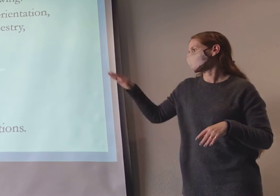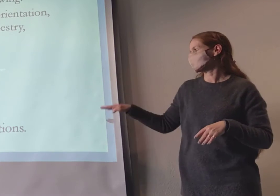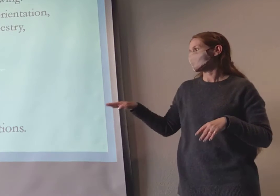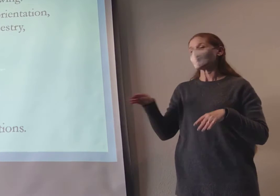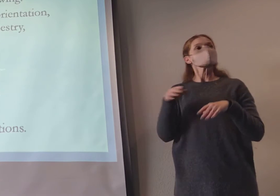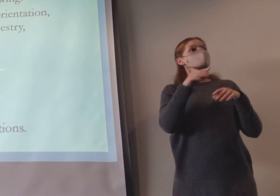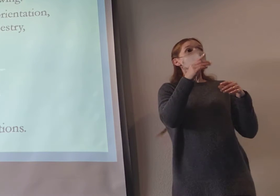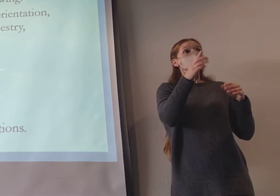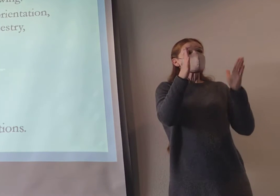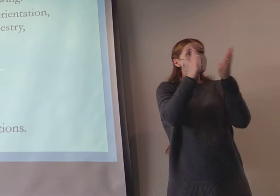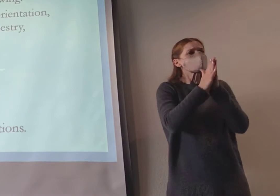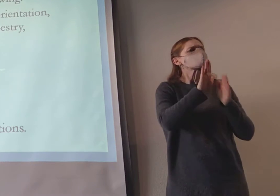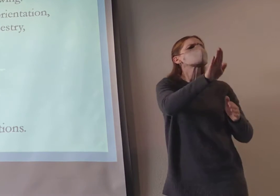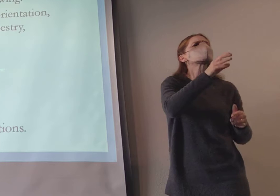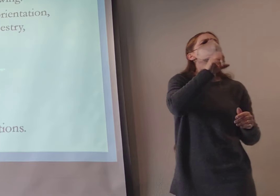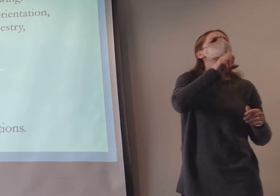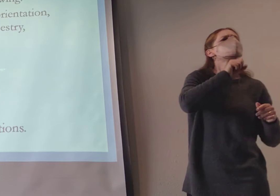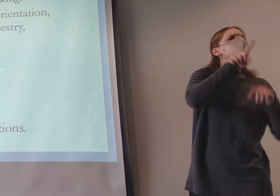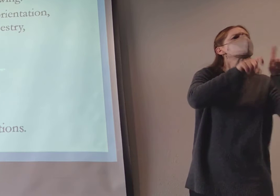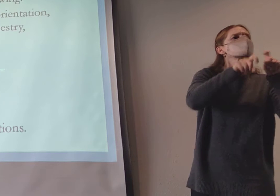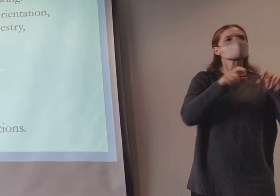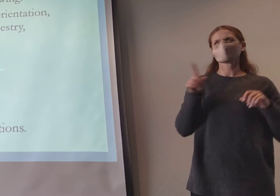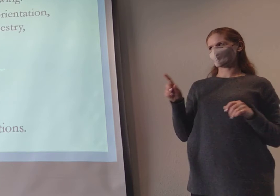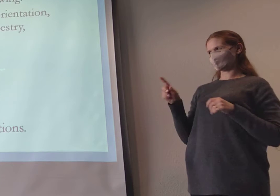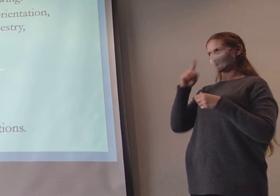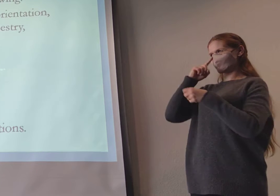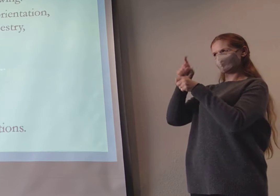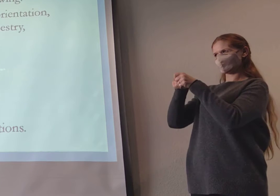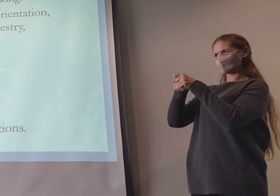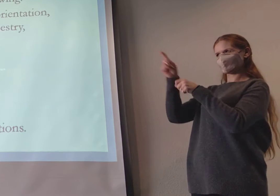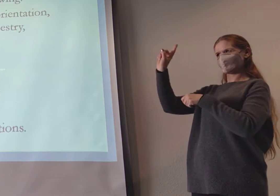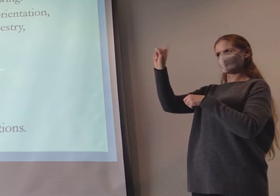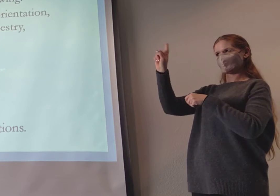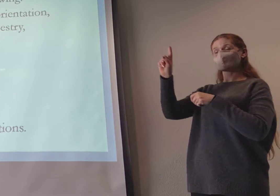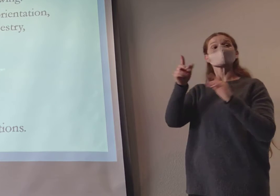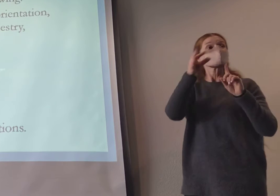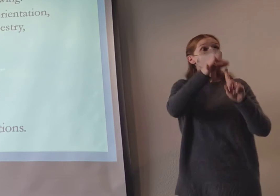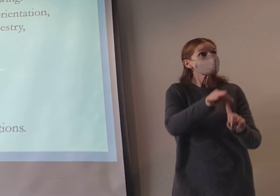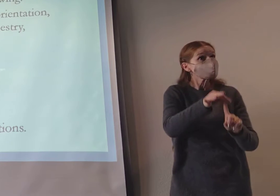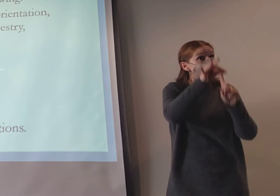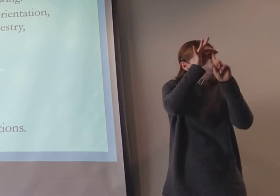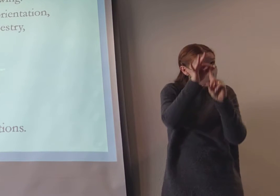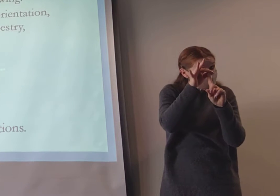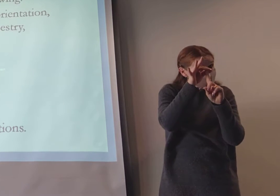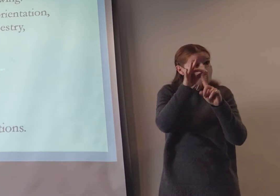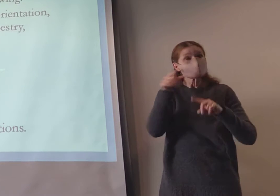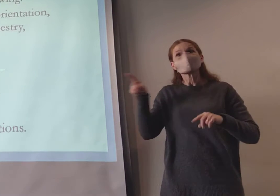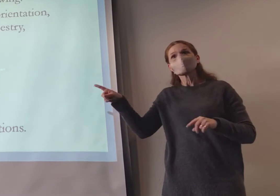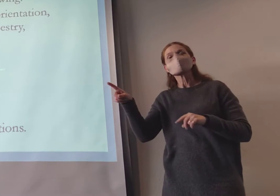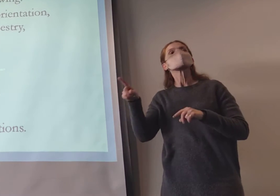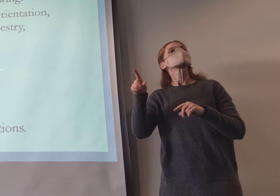If they ask about these questions, it's a violation of the fair housing laws in California